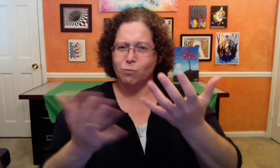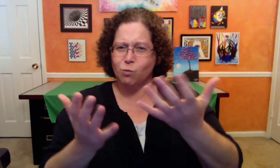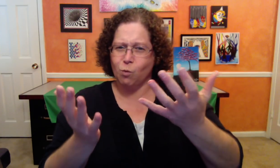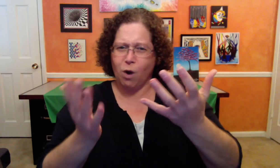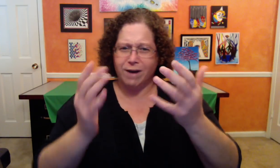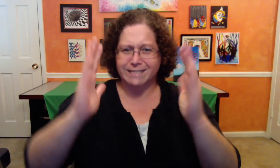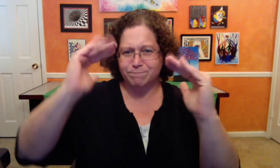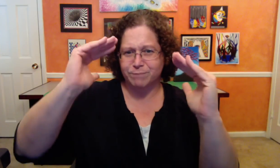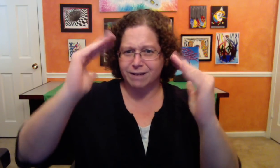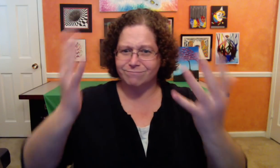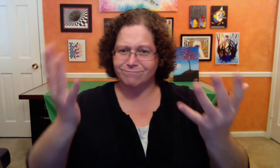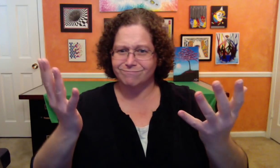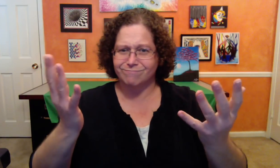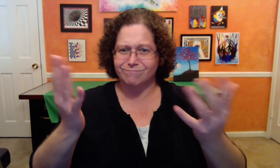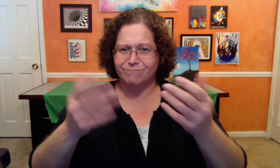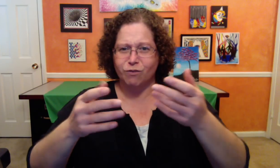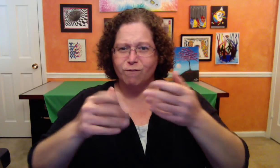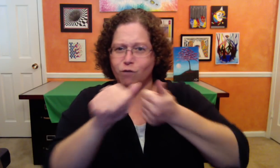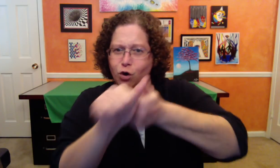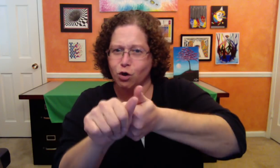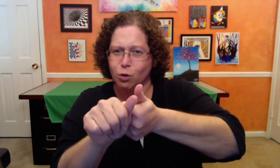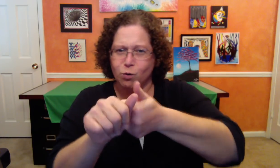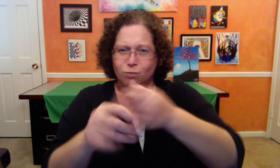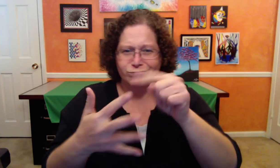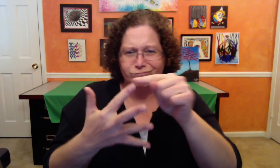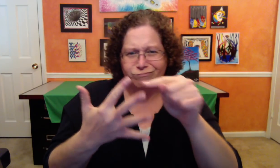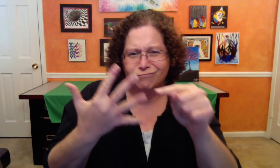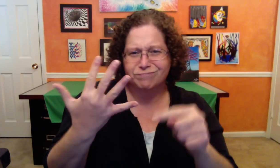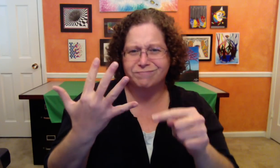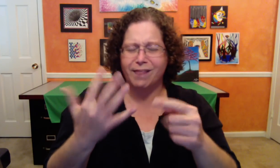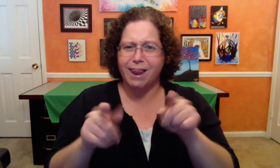In this Constitution, it has specific things that we are expected to follow,